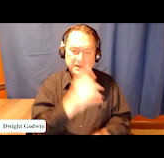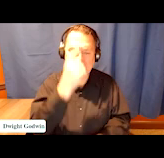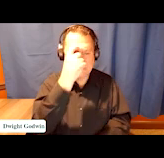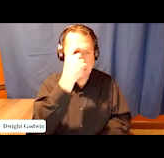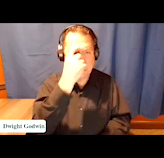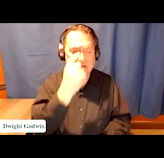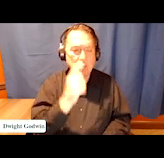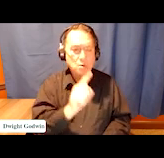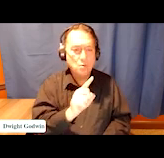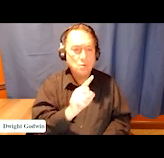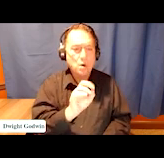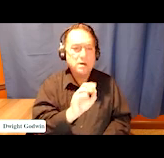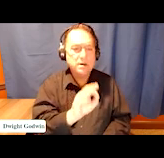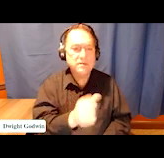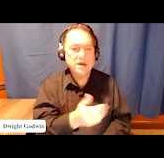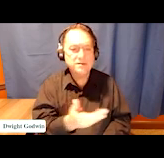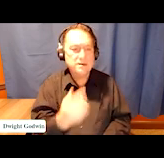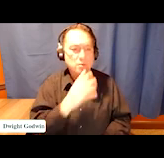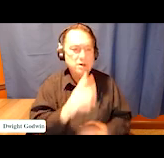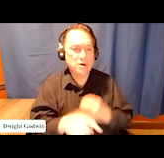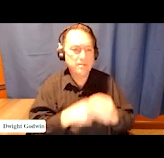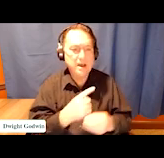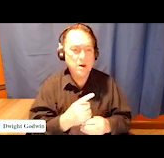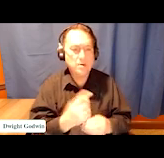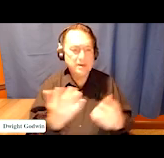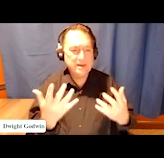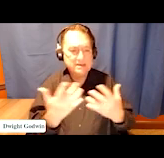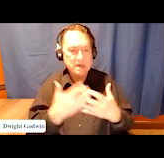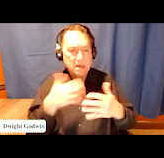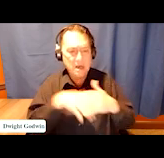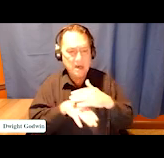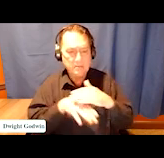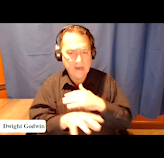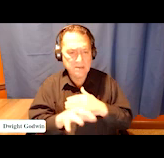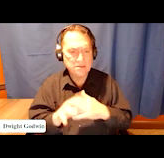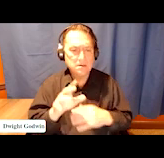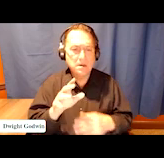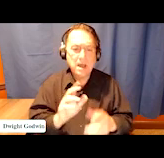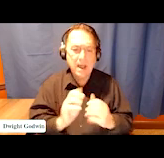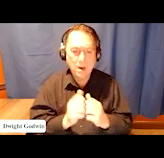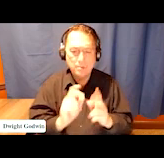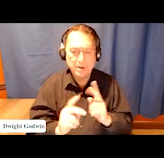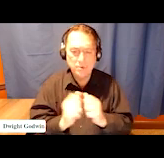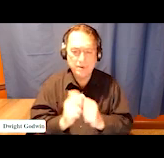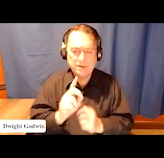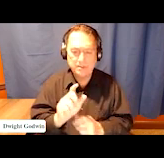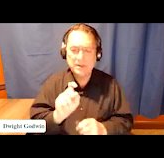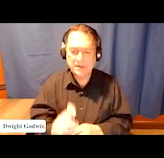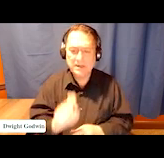One of the other things we talk a lot about is accommodations and how people with disabilities need different accommodations.